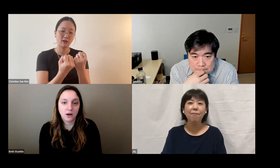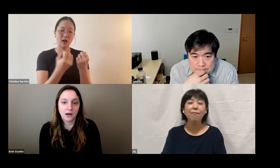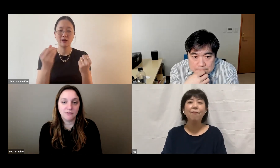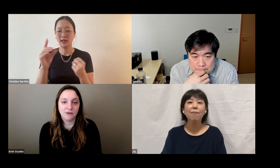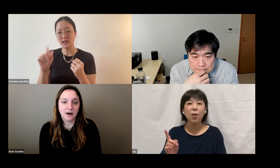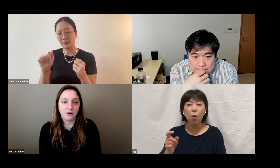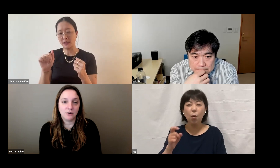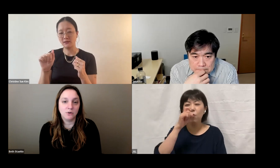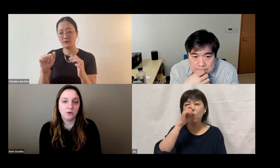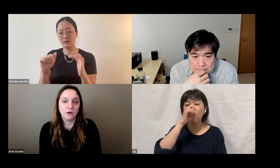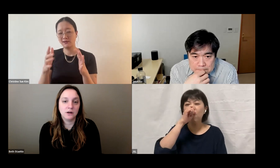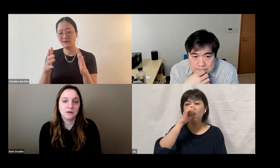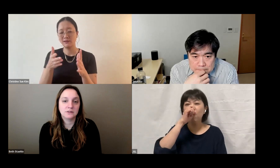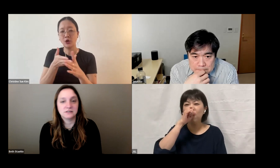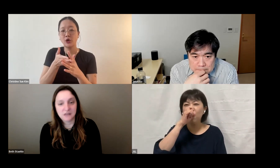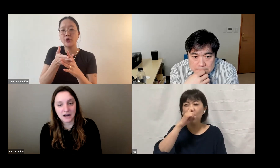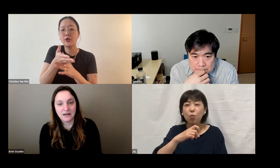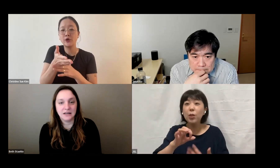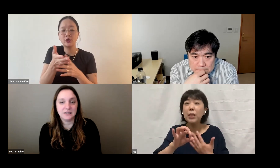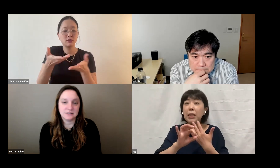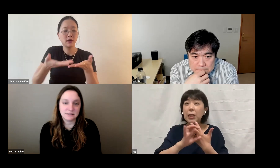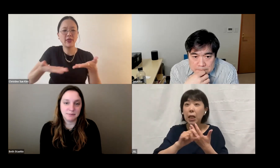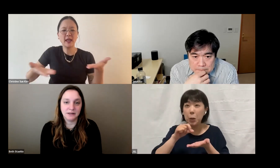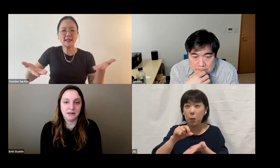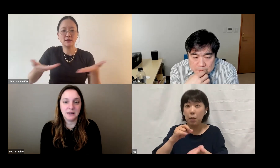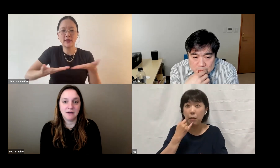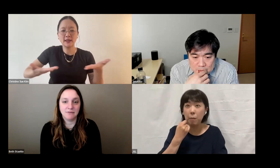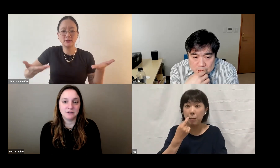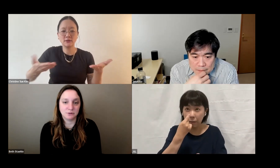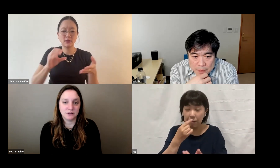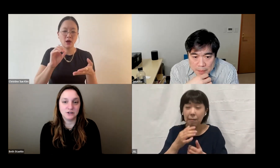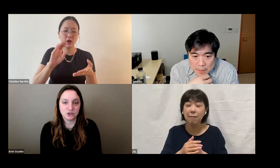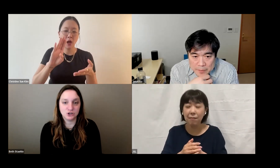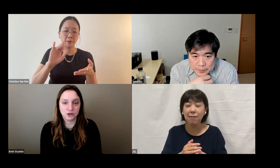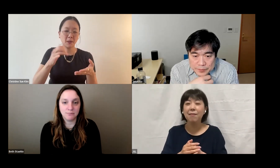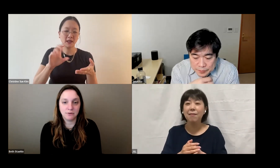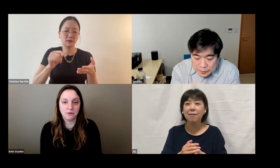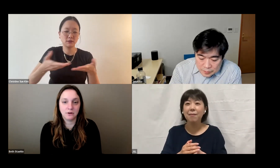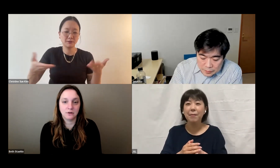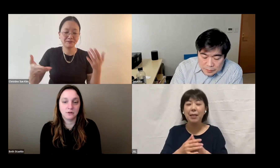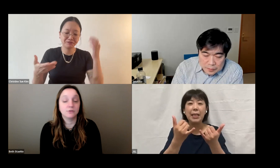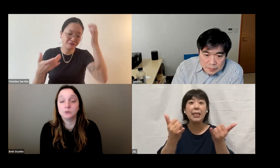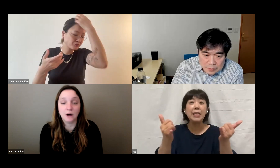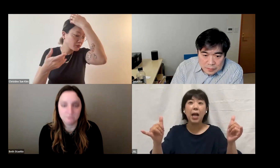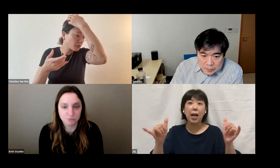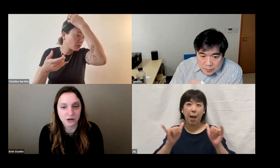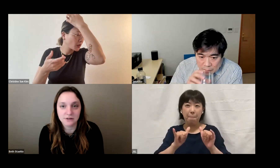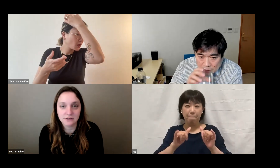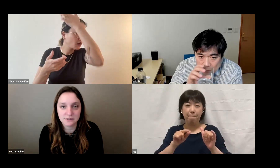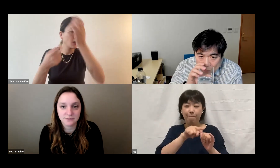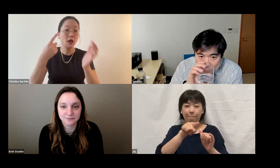of how society and disability have this relationship through objects.